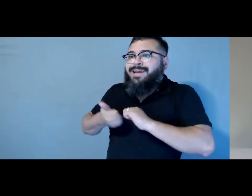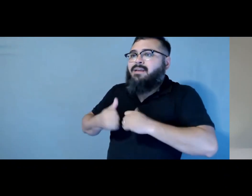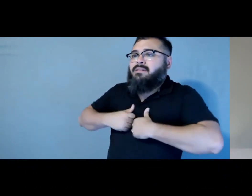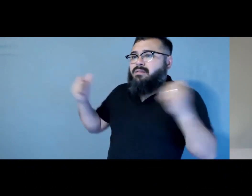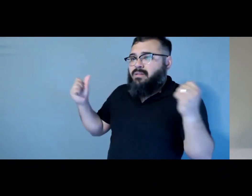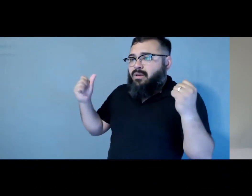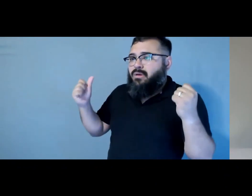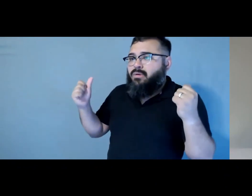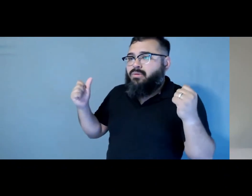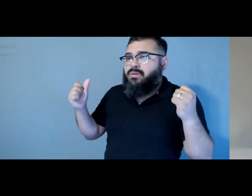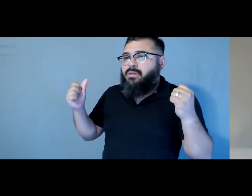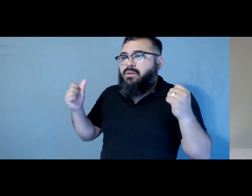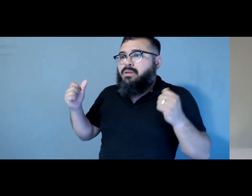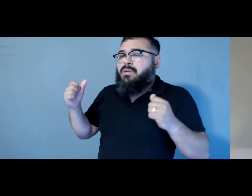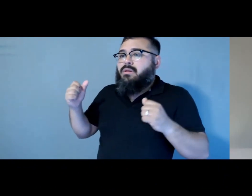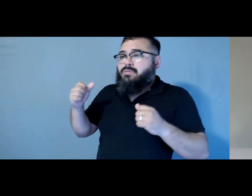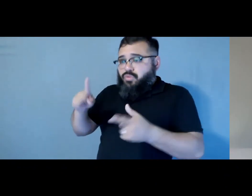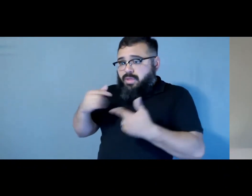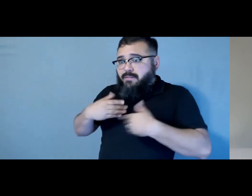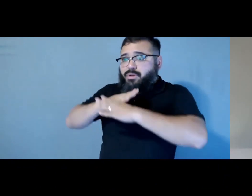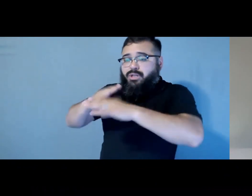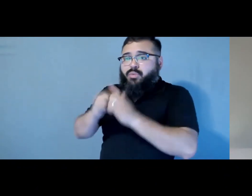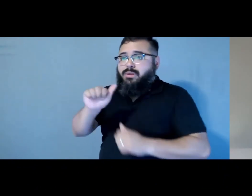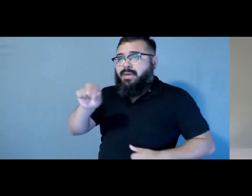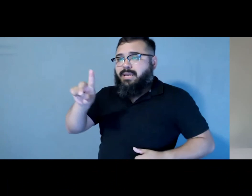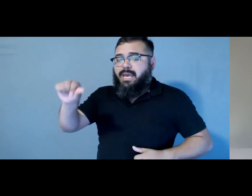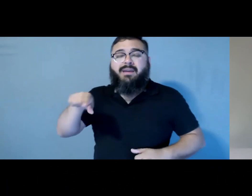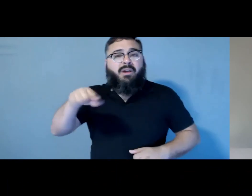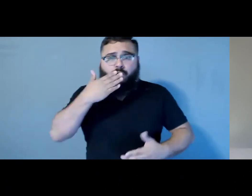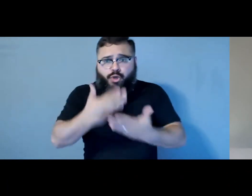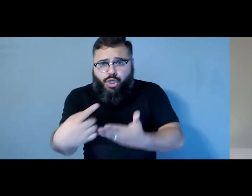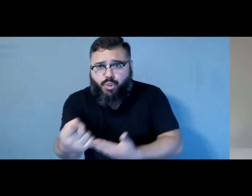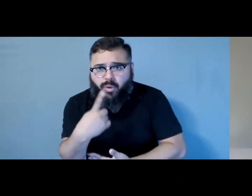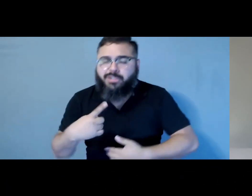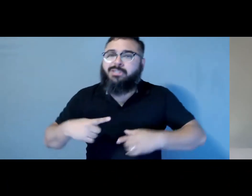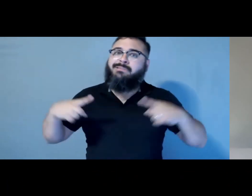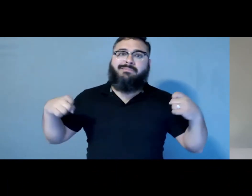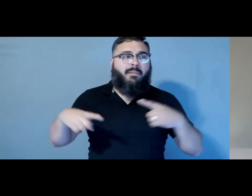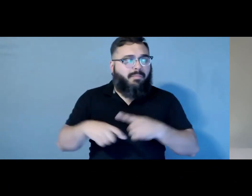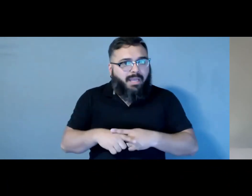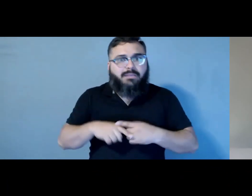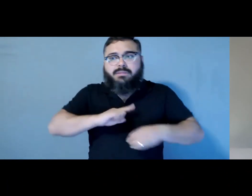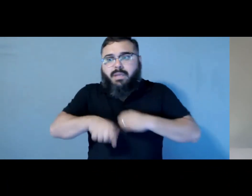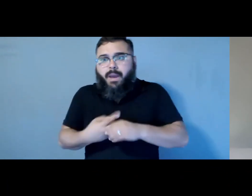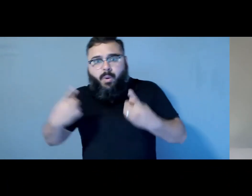So this is a really good question and it's very complex in terms of the thinking of what to do and when to do it.